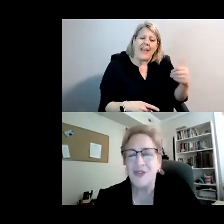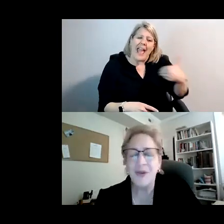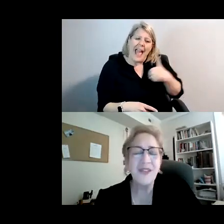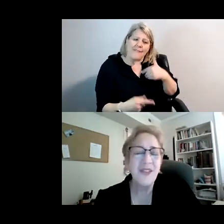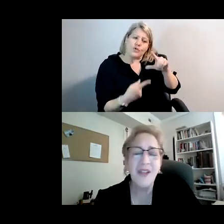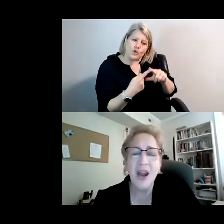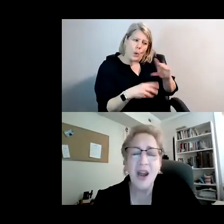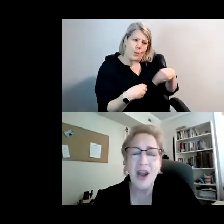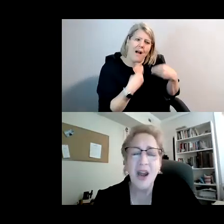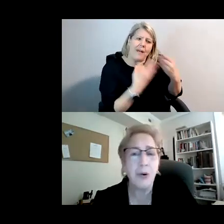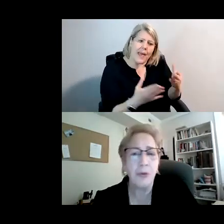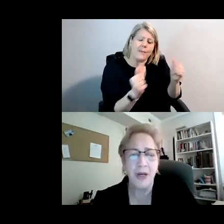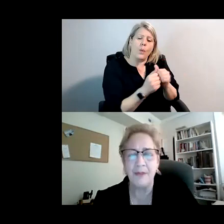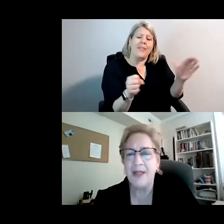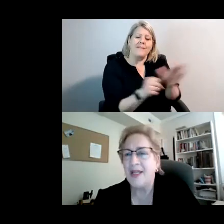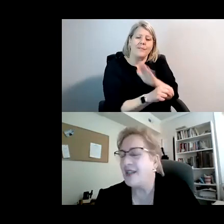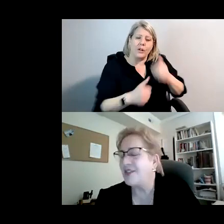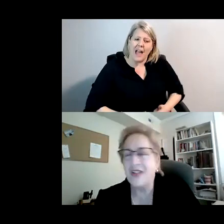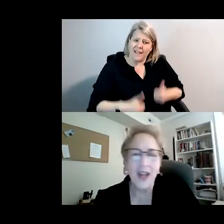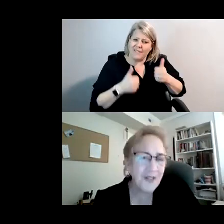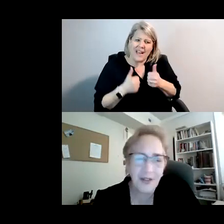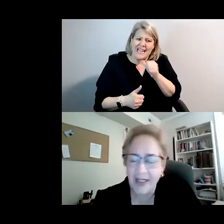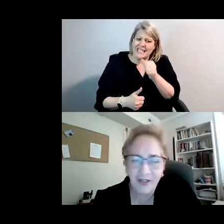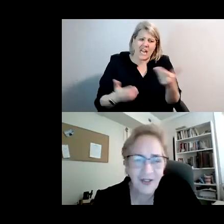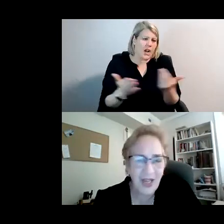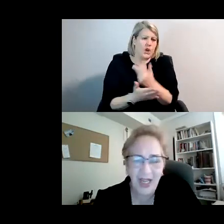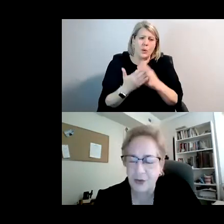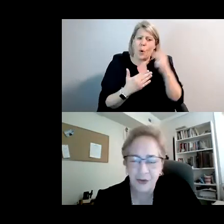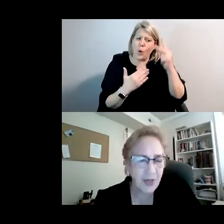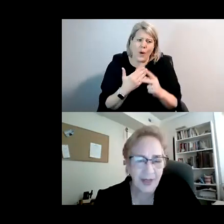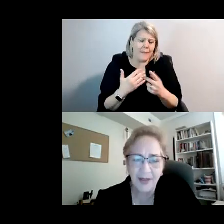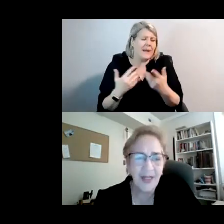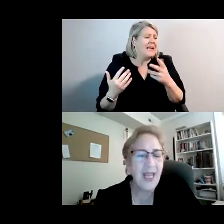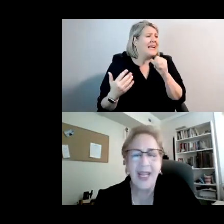So it's not a new program. It's not the latest fad or trend,